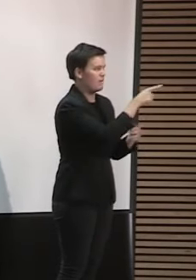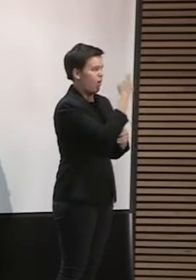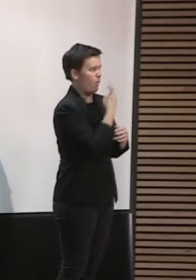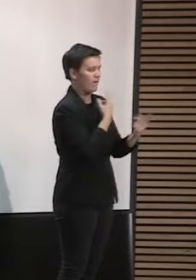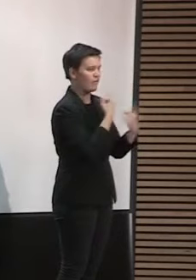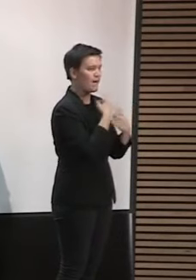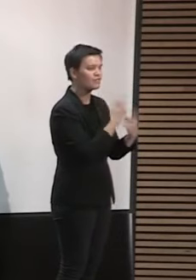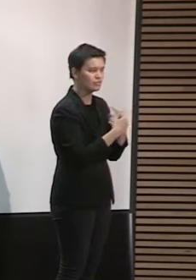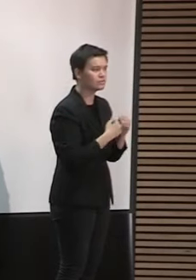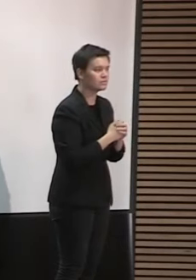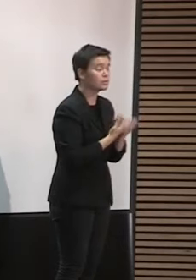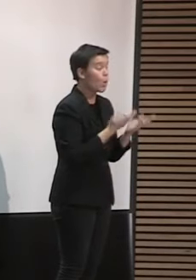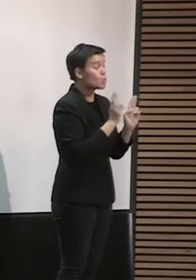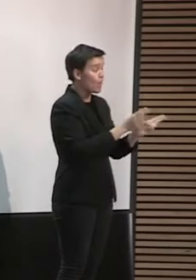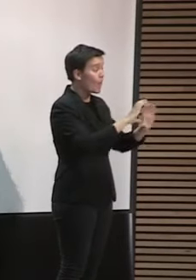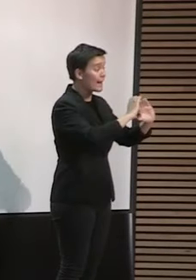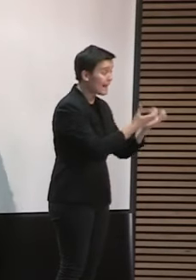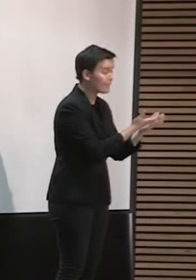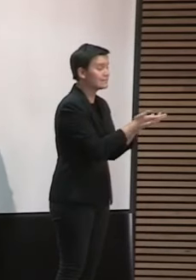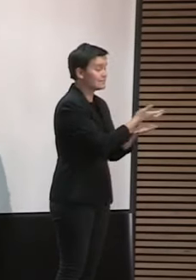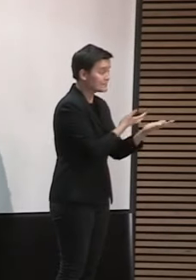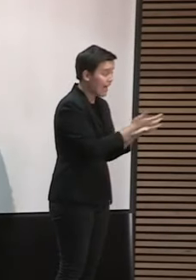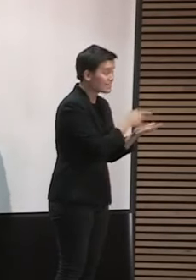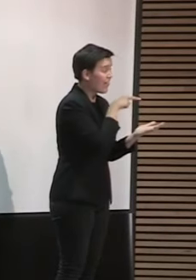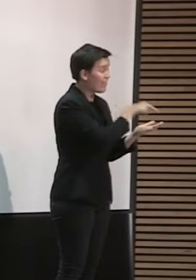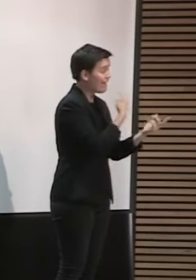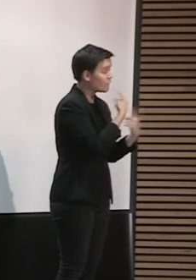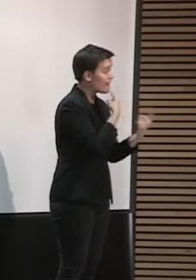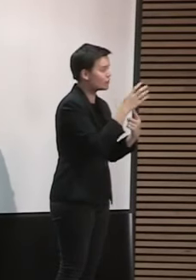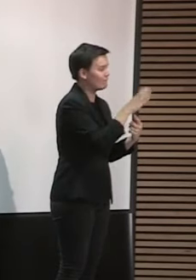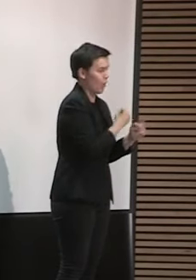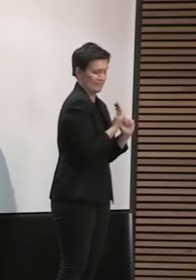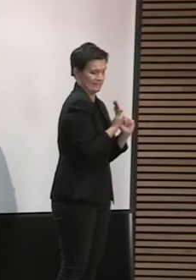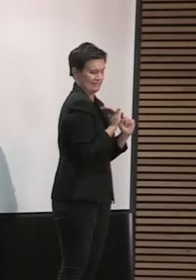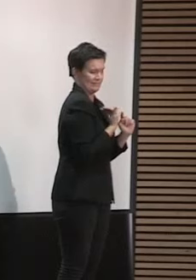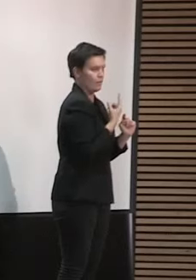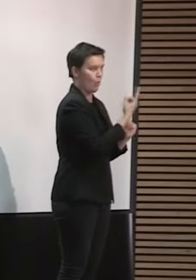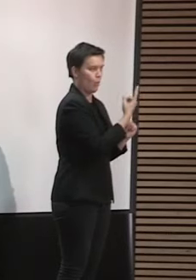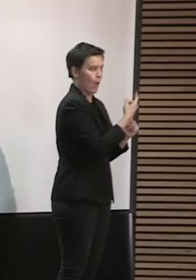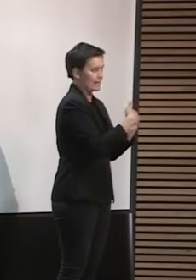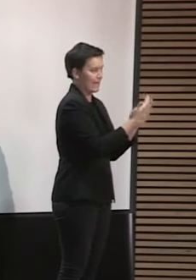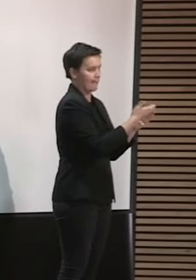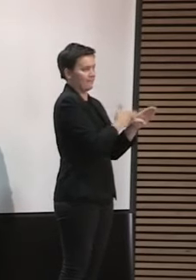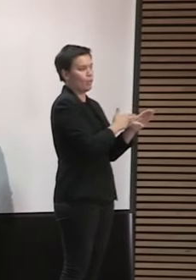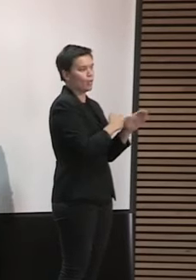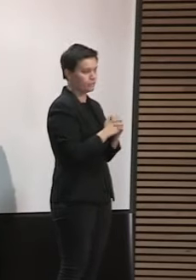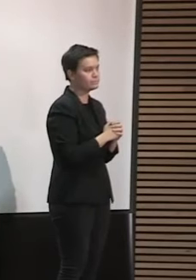for New Zealand. We've looked at best practice internationally. The problem with a pre-departure test, as I've gone through before, is